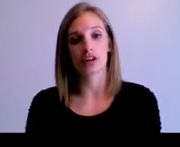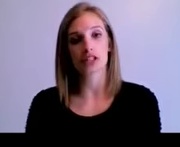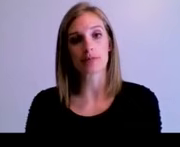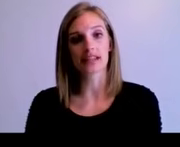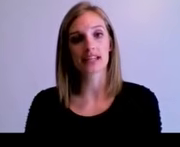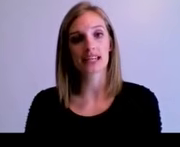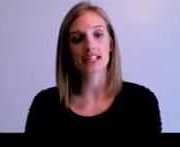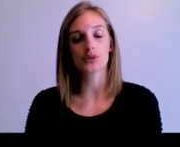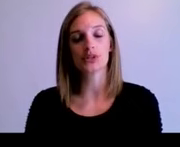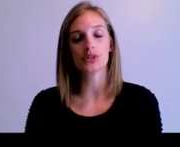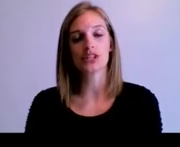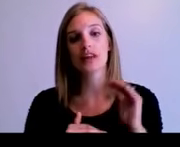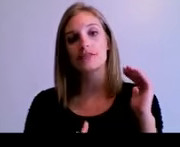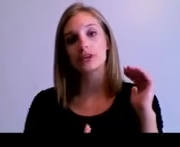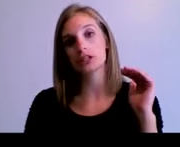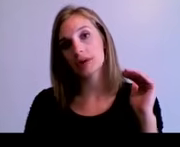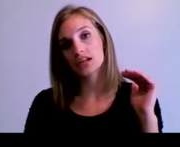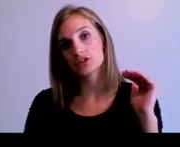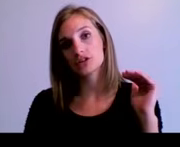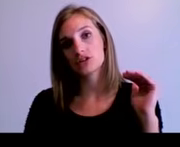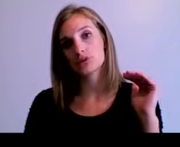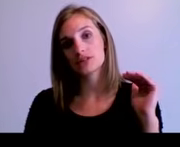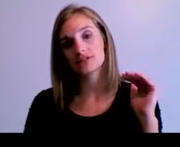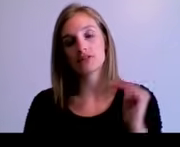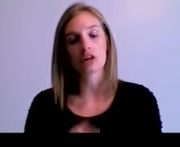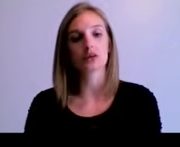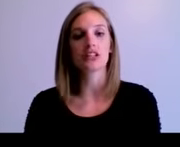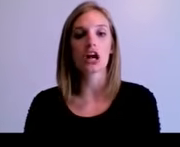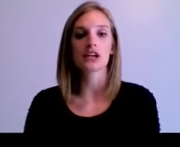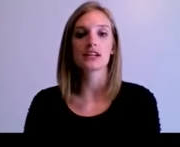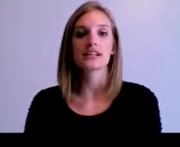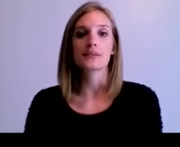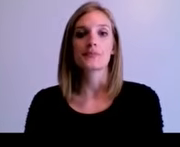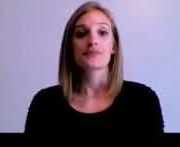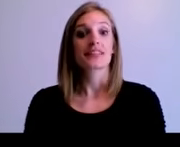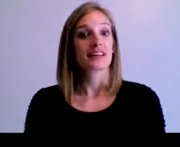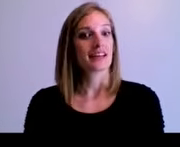It is going to cover that 1st page of your notes if you're following along.